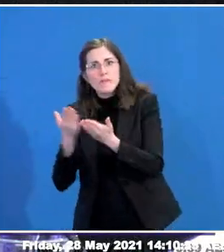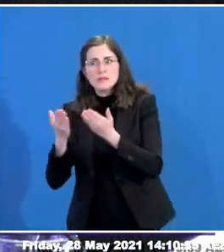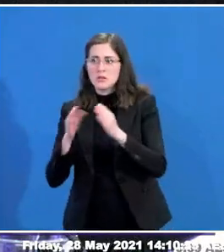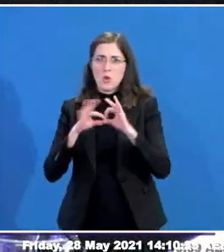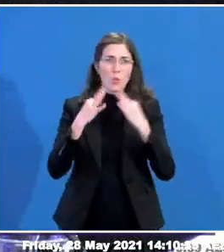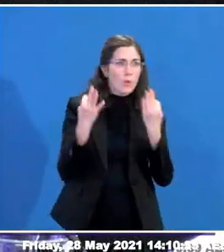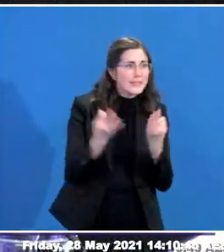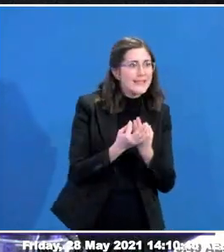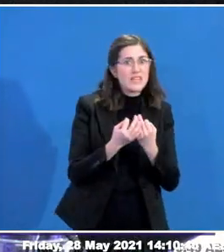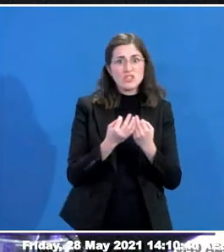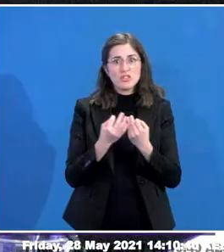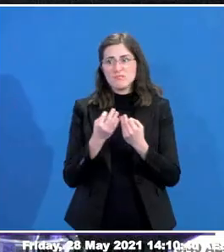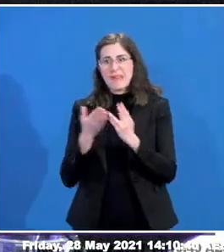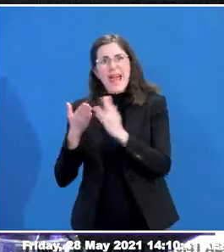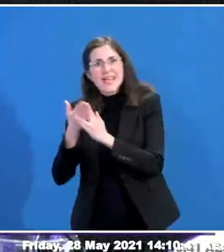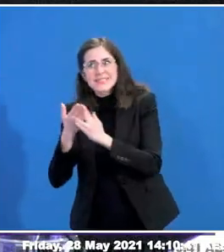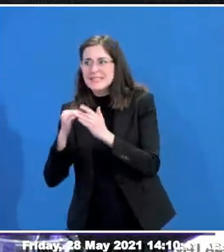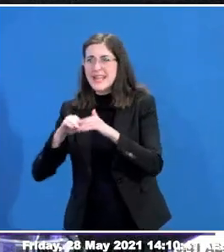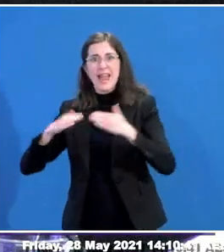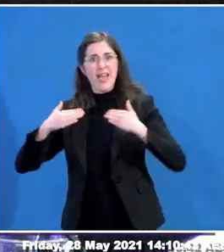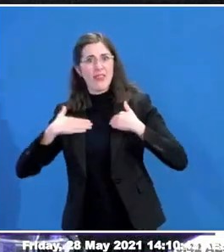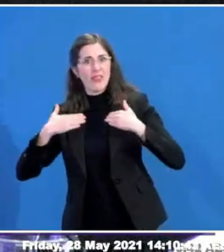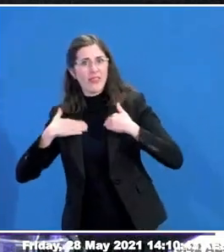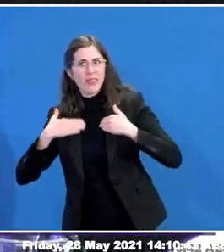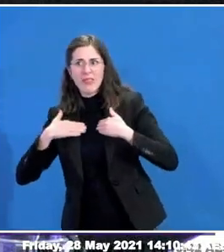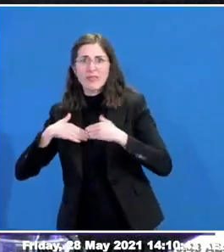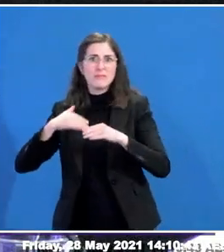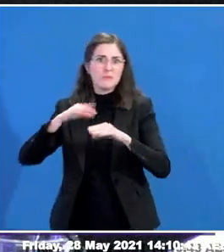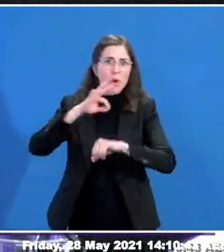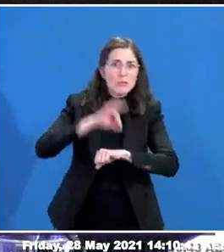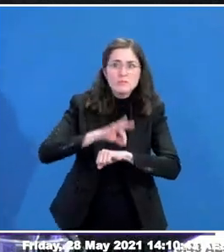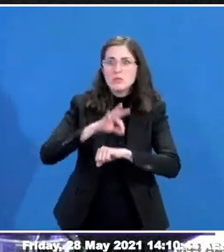Health, Mental Health, Justice, and they really work with the support